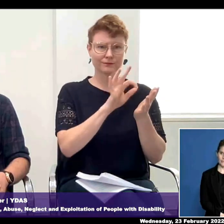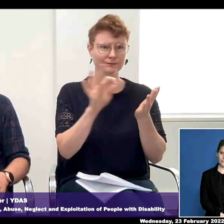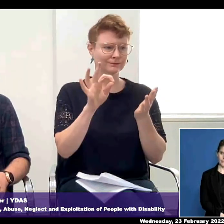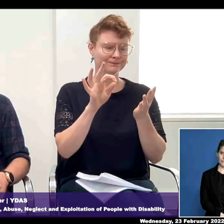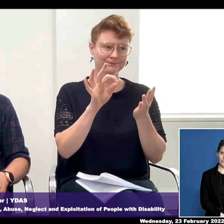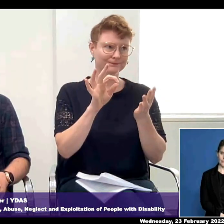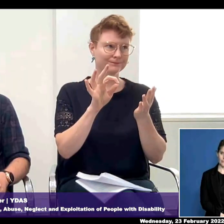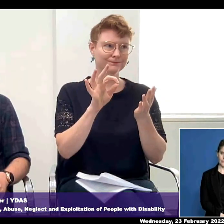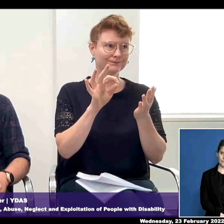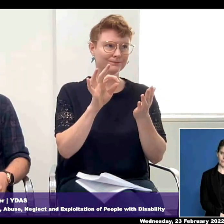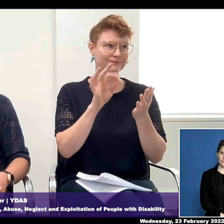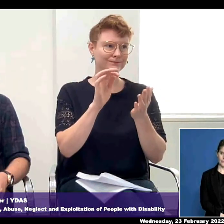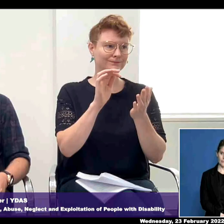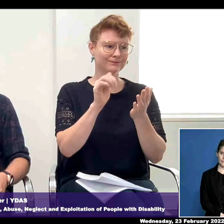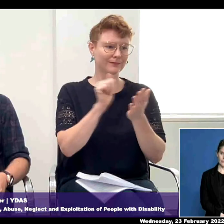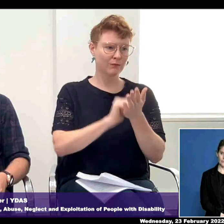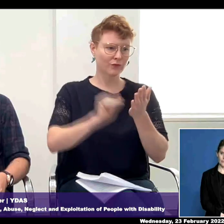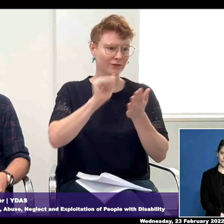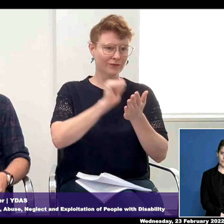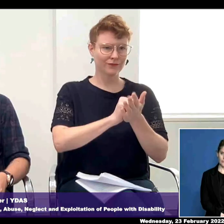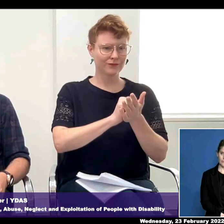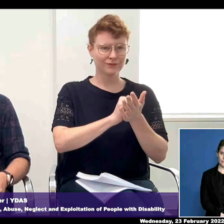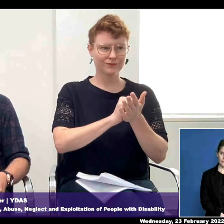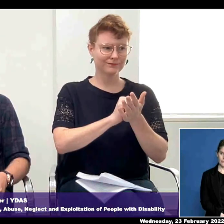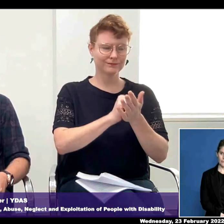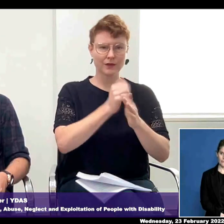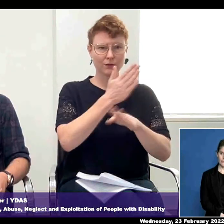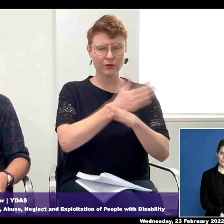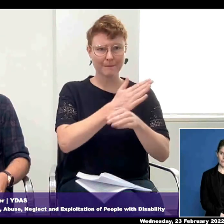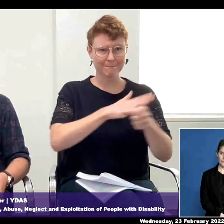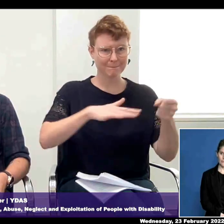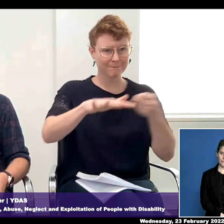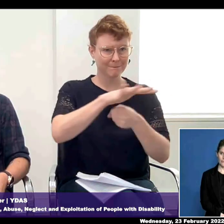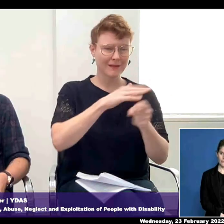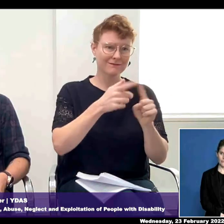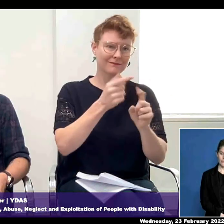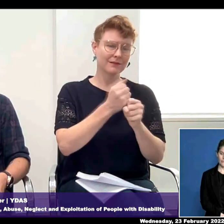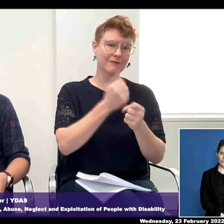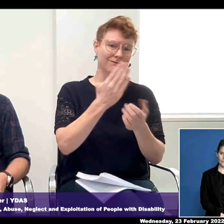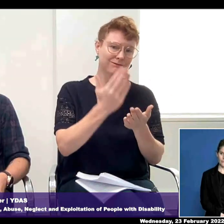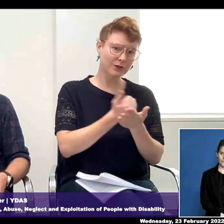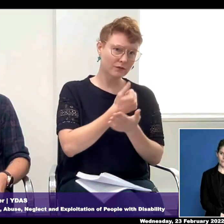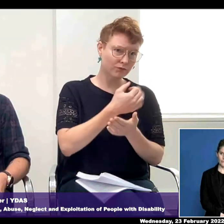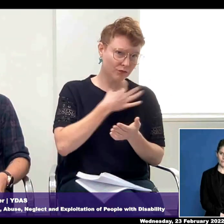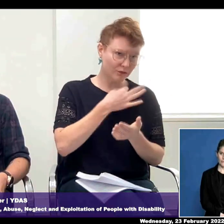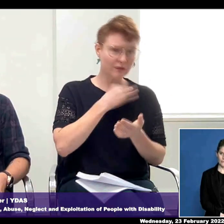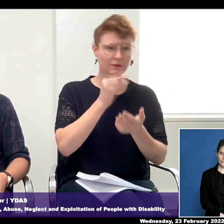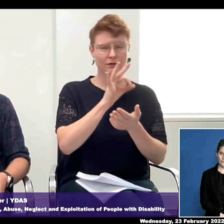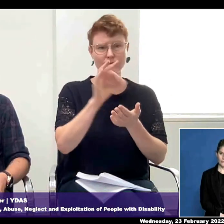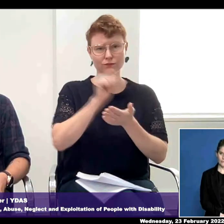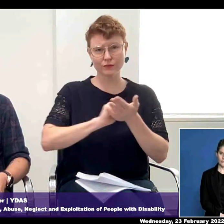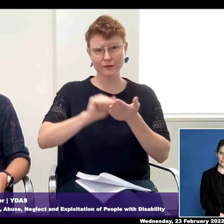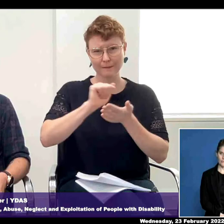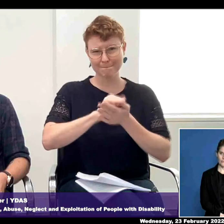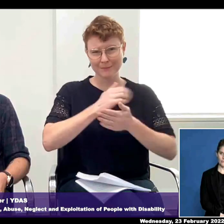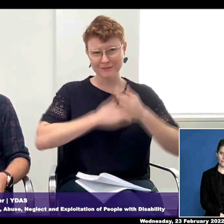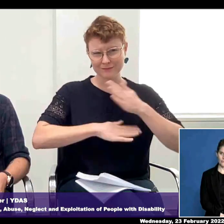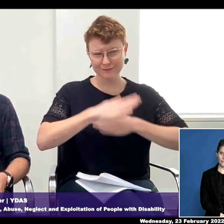theft, that there is a risk that they are not in appropriate workplaces such as safety